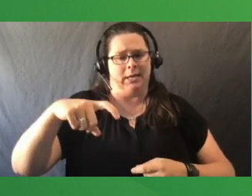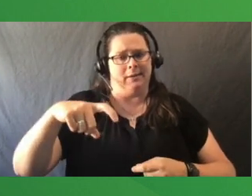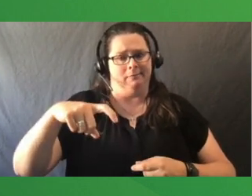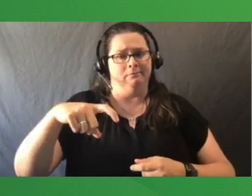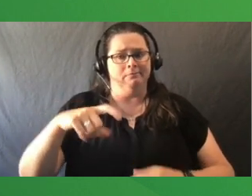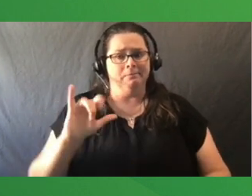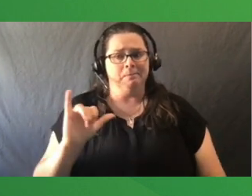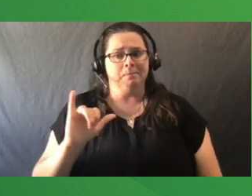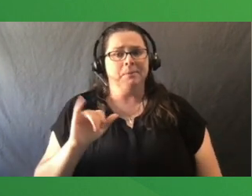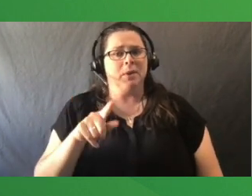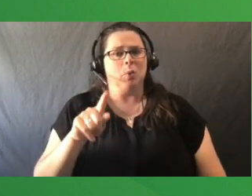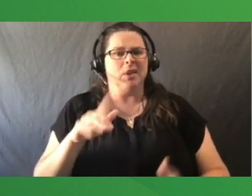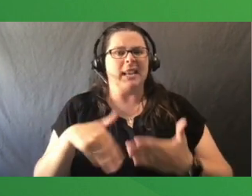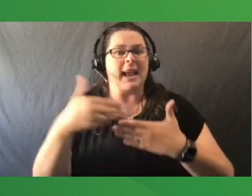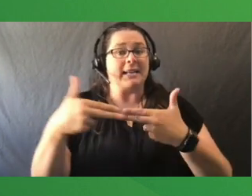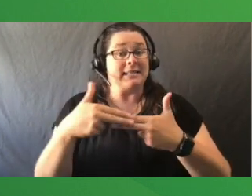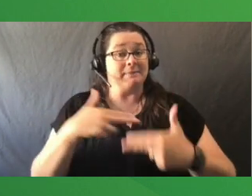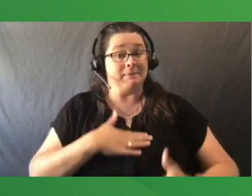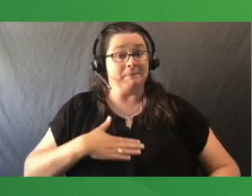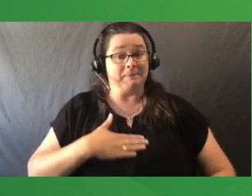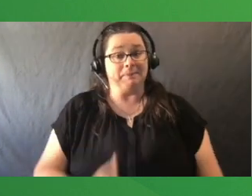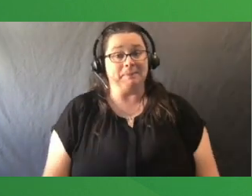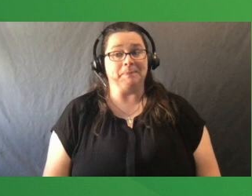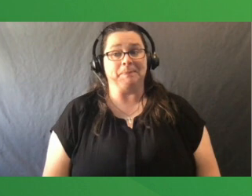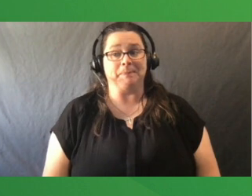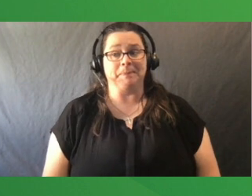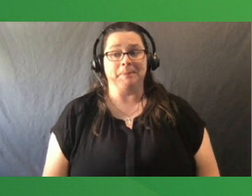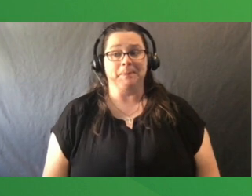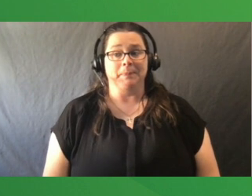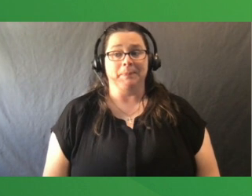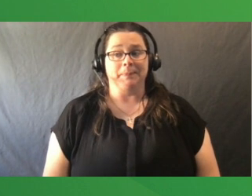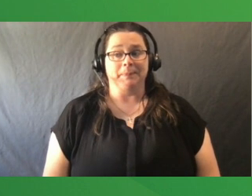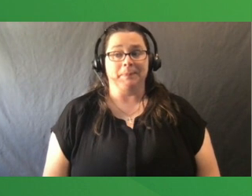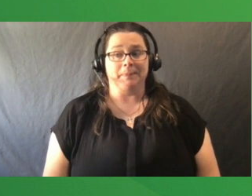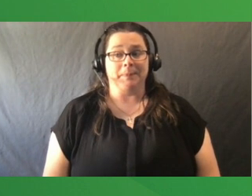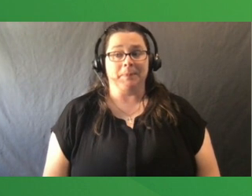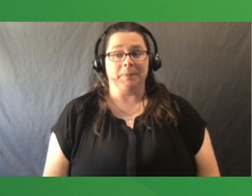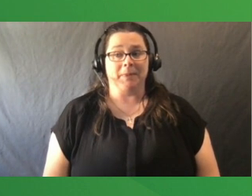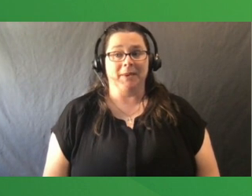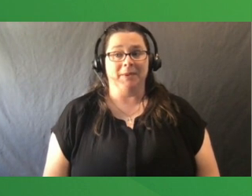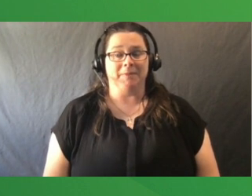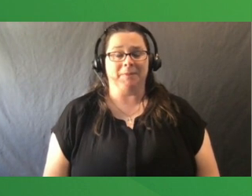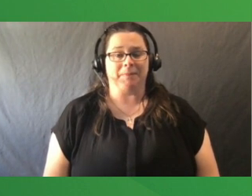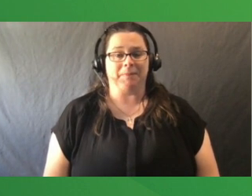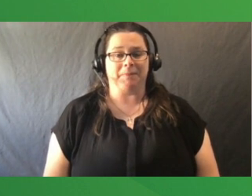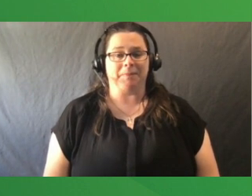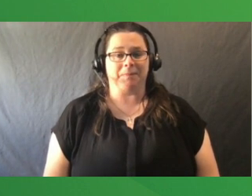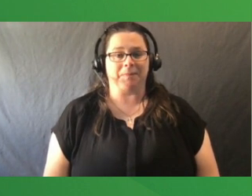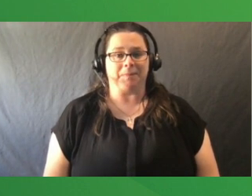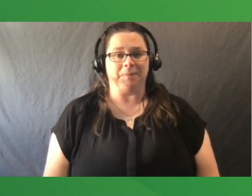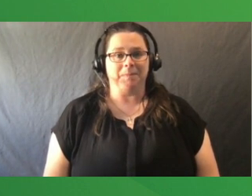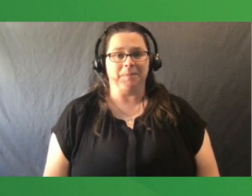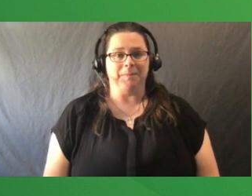And you can move to that next page, slide I mean.